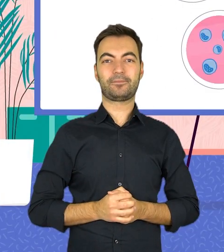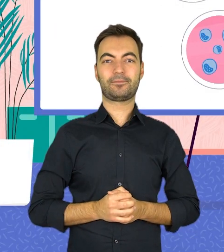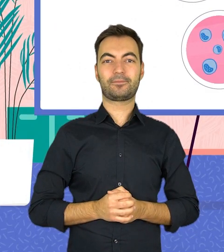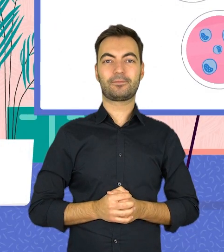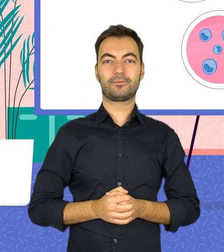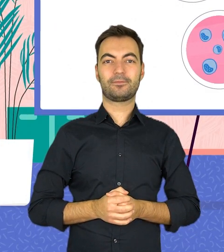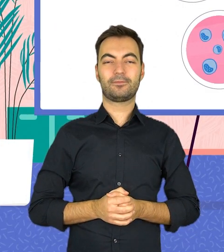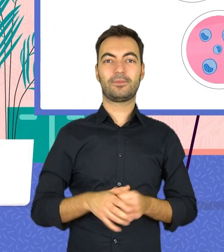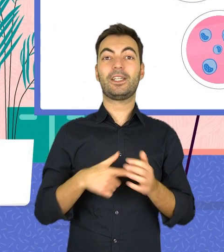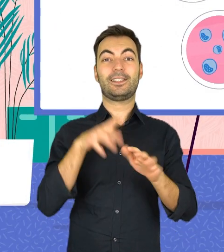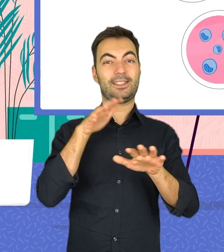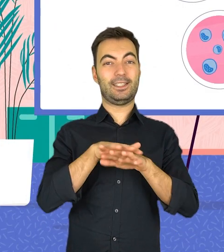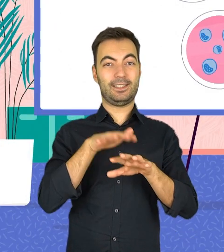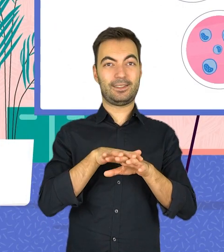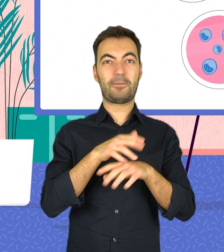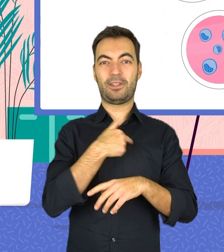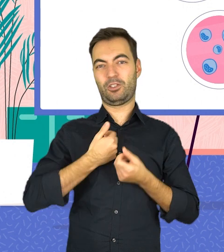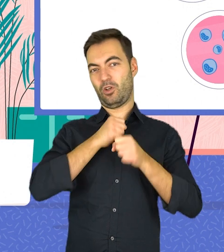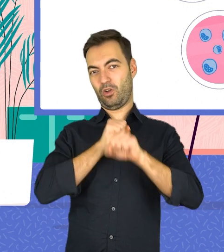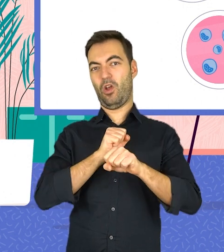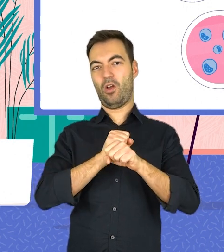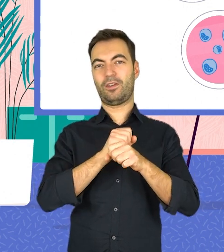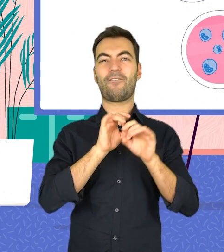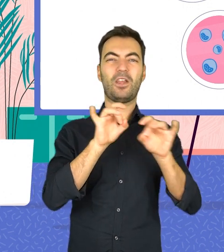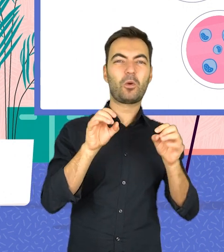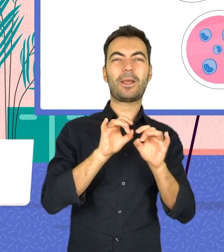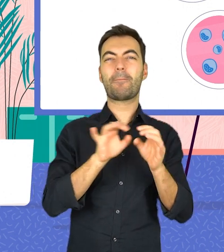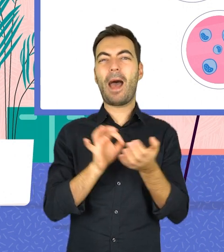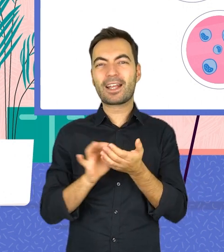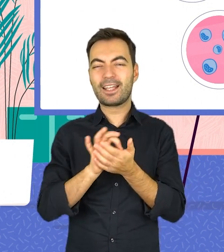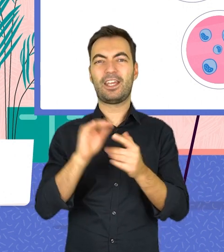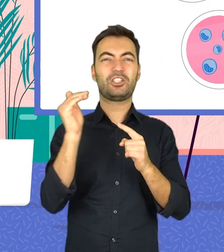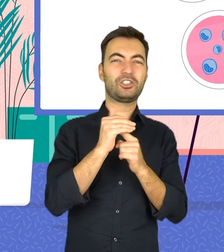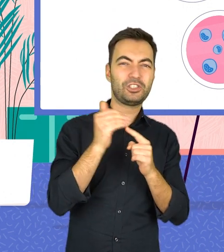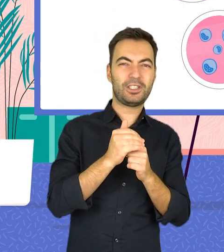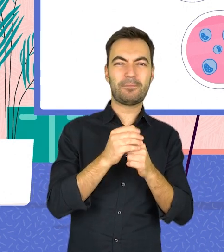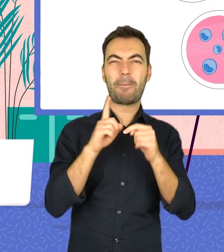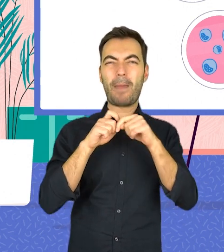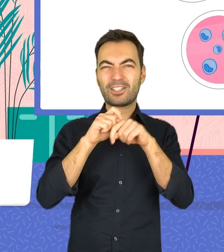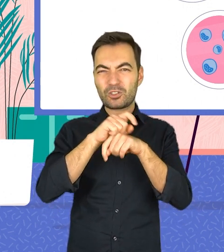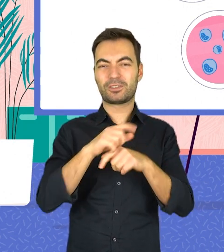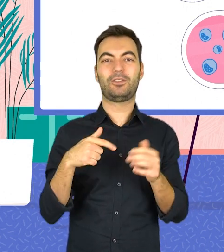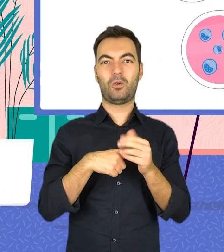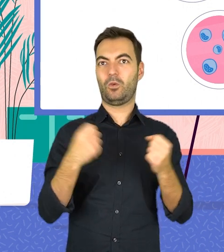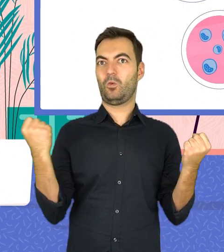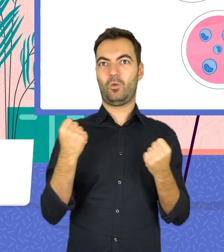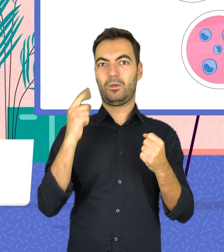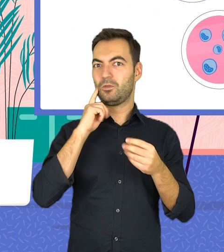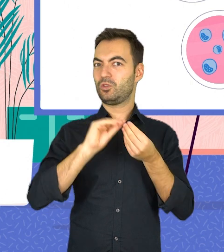The system that protects us from viruses and bacteria, fungi and parasites is really complicated.